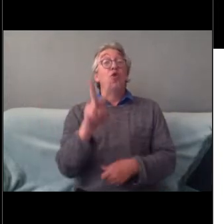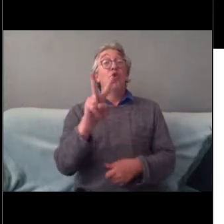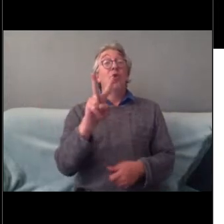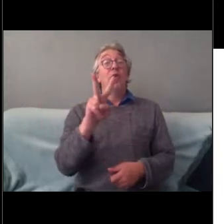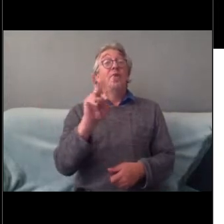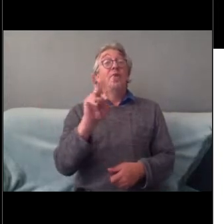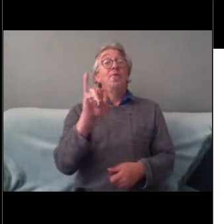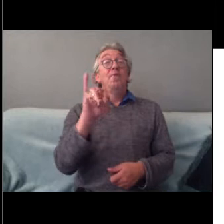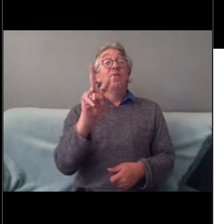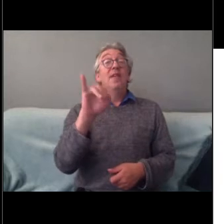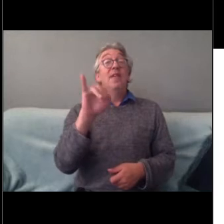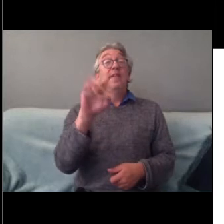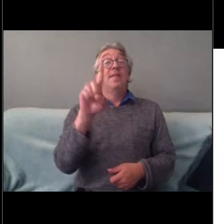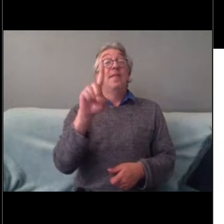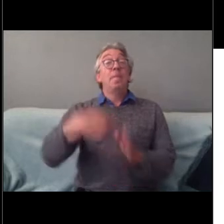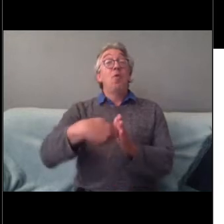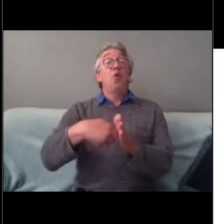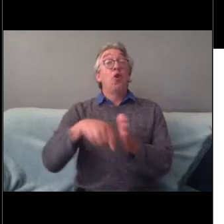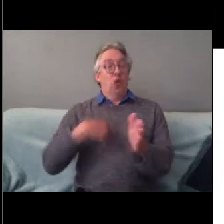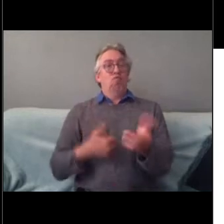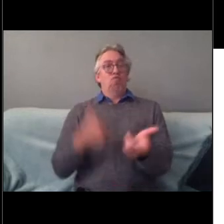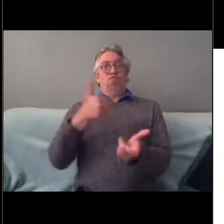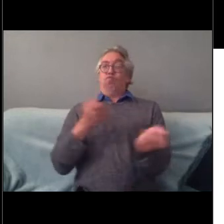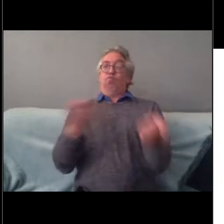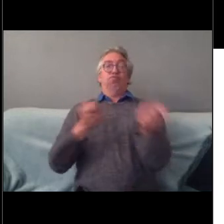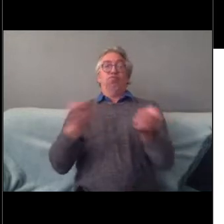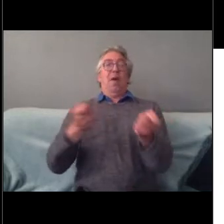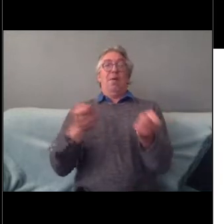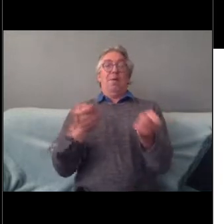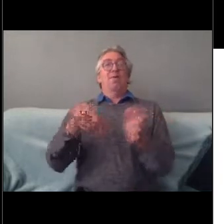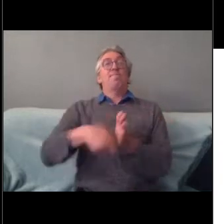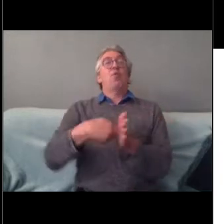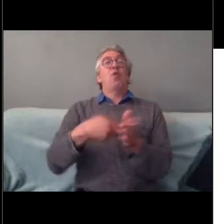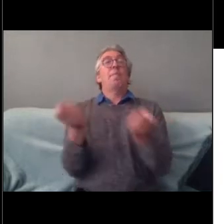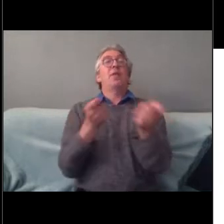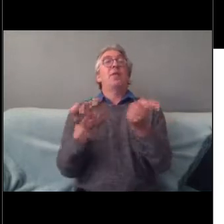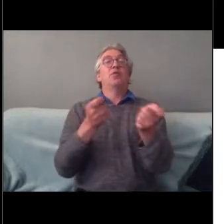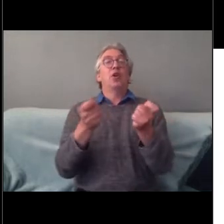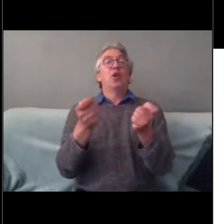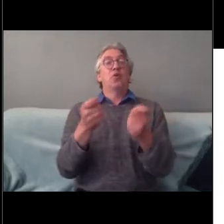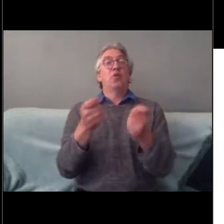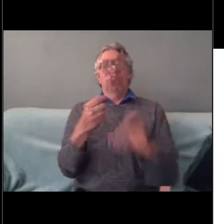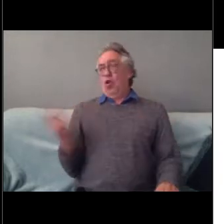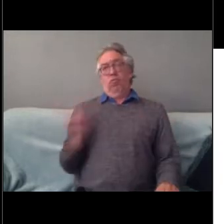My colleague Maria and myself will give you a short overview of VIVID project.